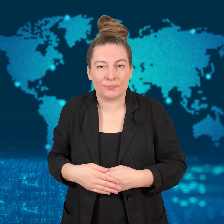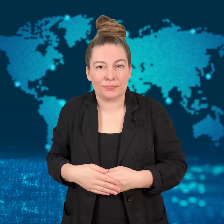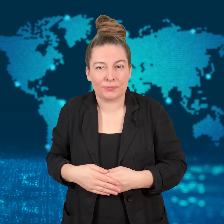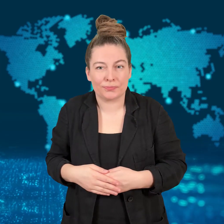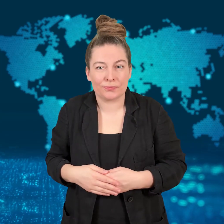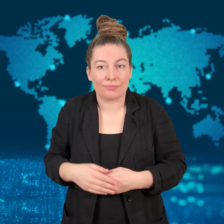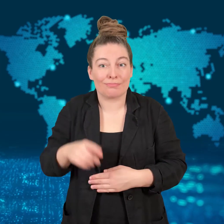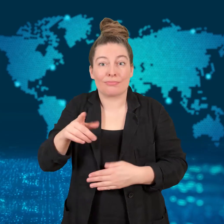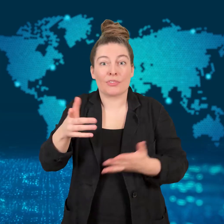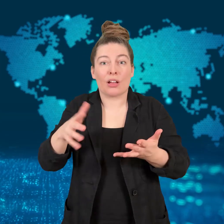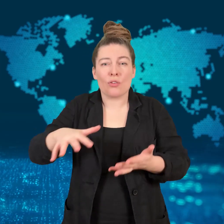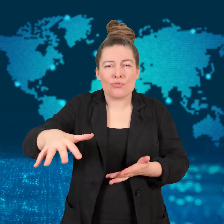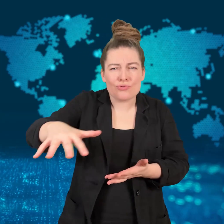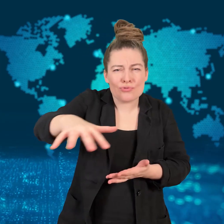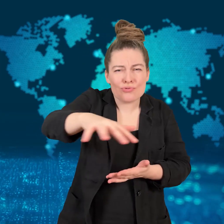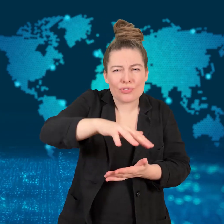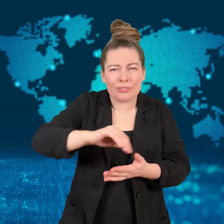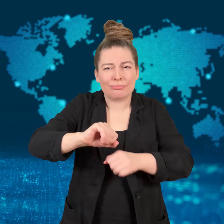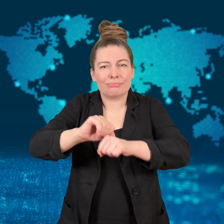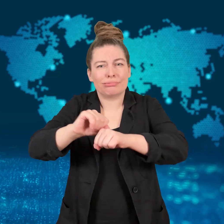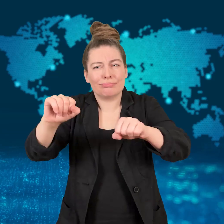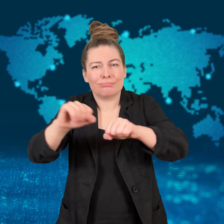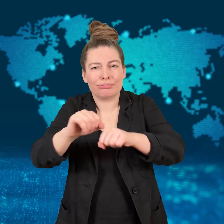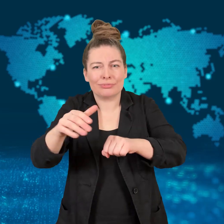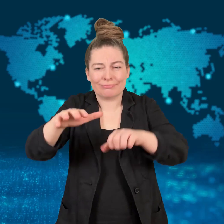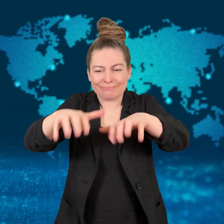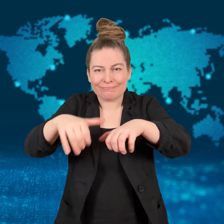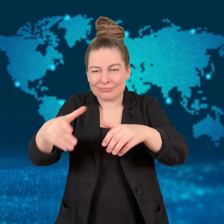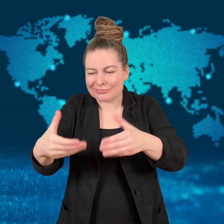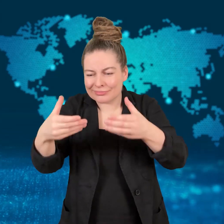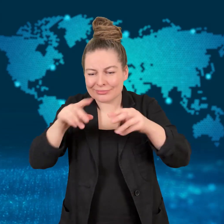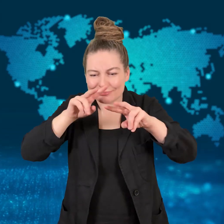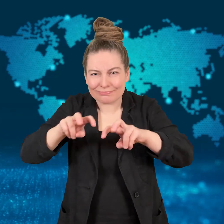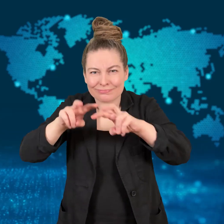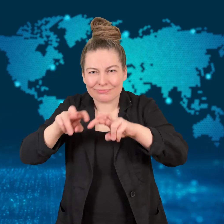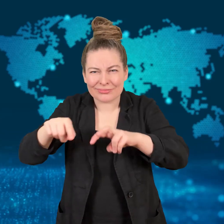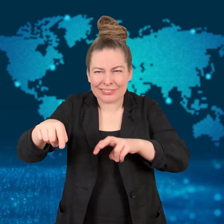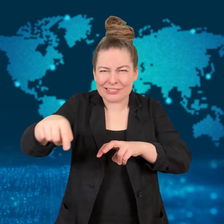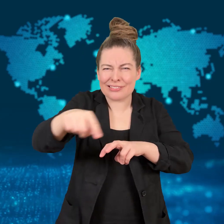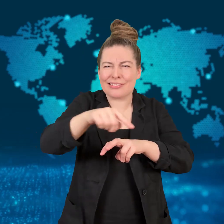and they could still be a hazard.